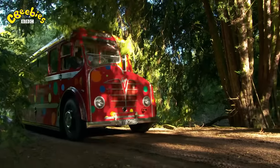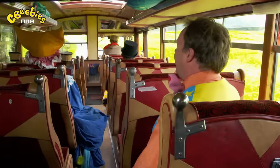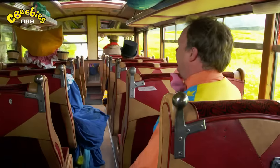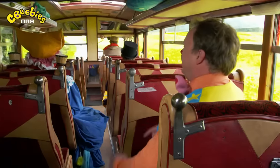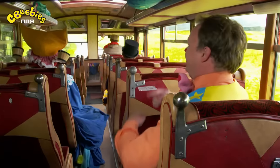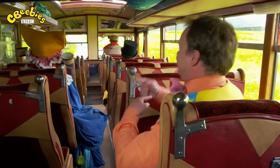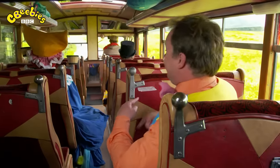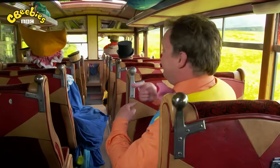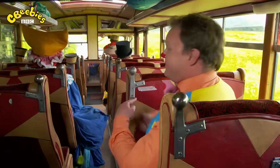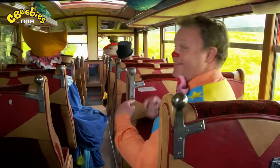oh the tumble's